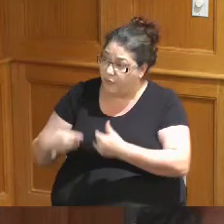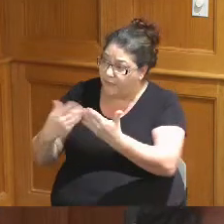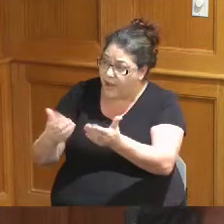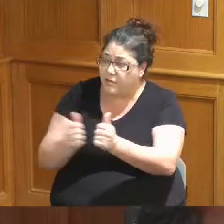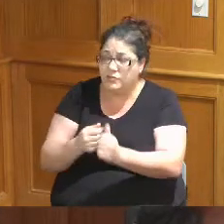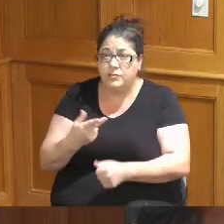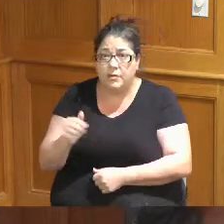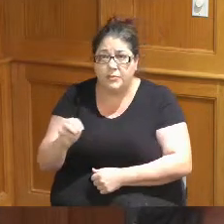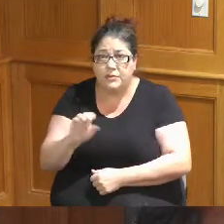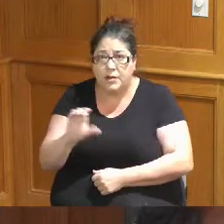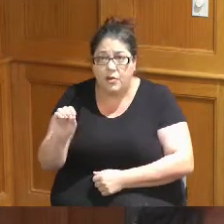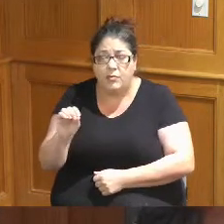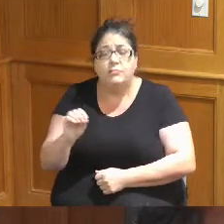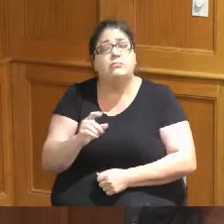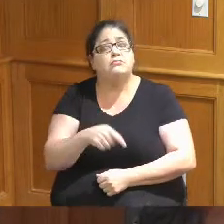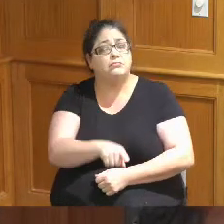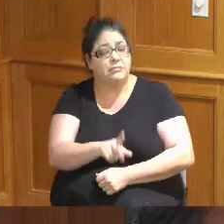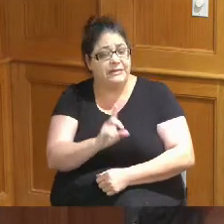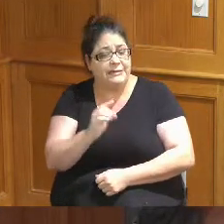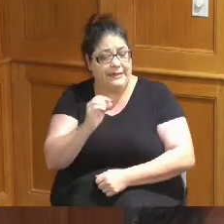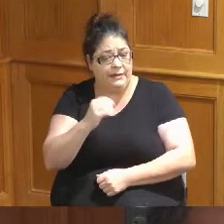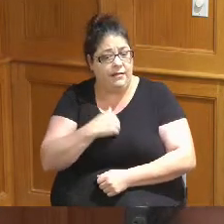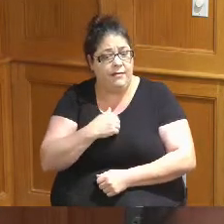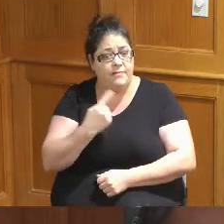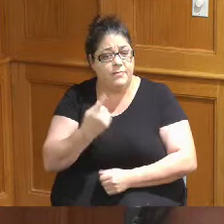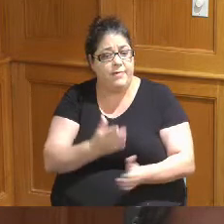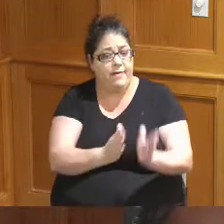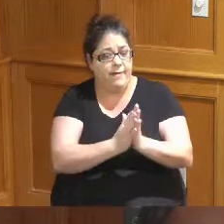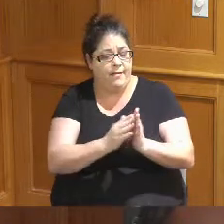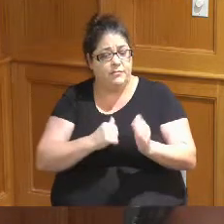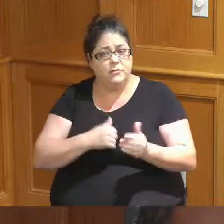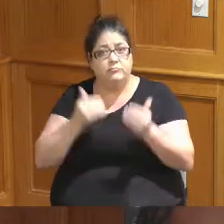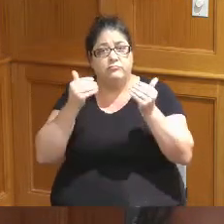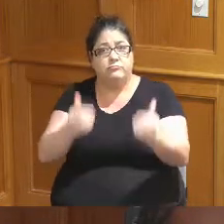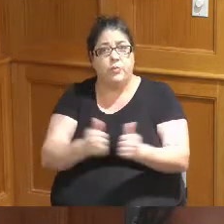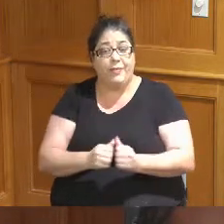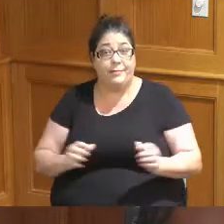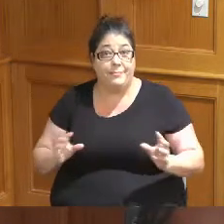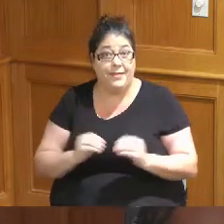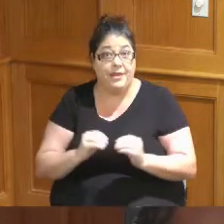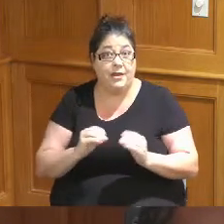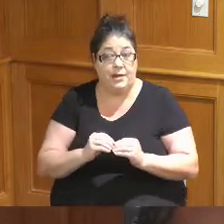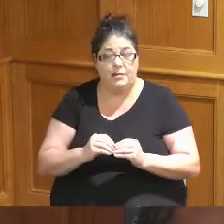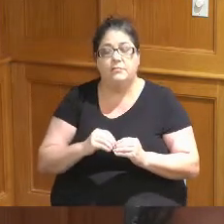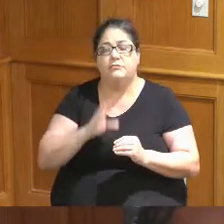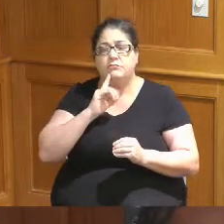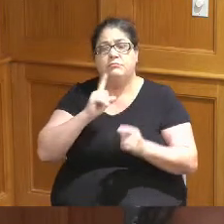we were asked to have a meeting and we had a conversation with the port in relationship to